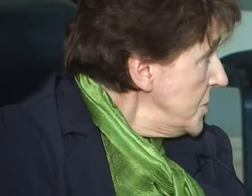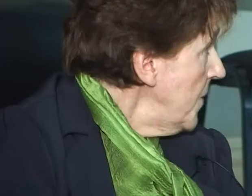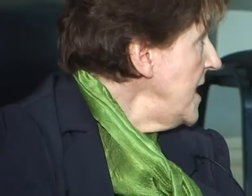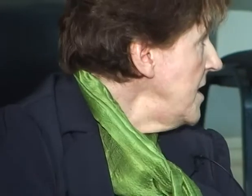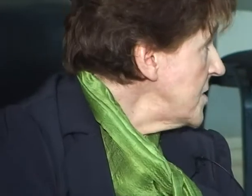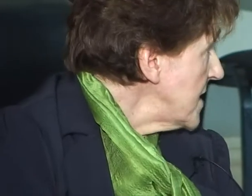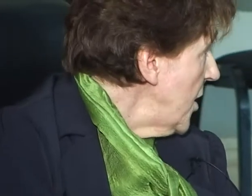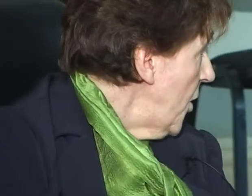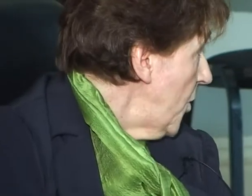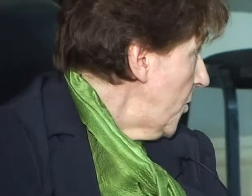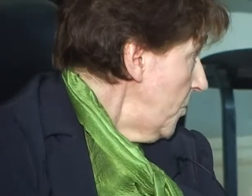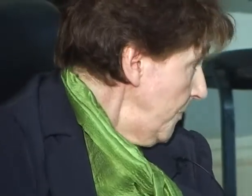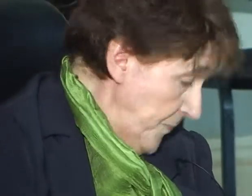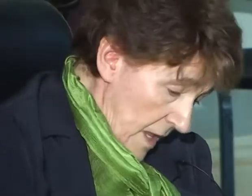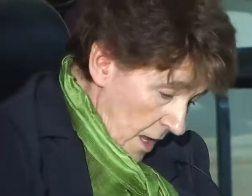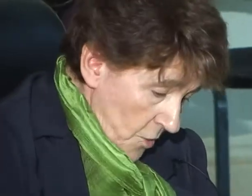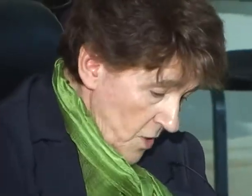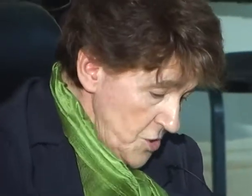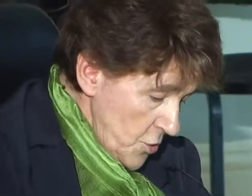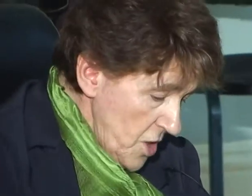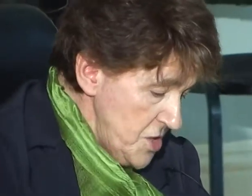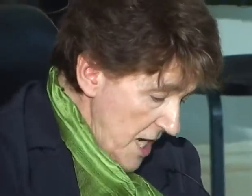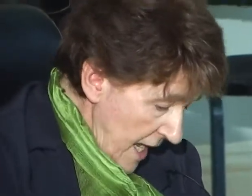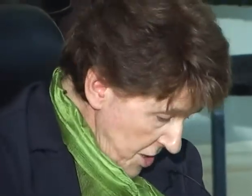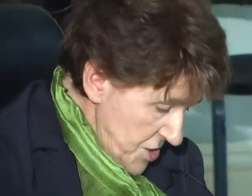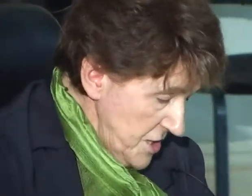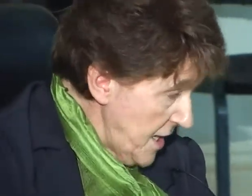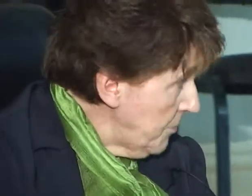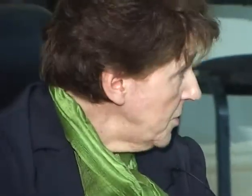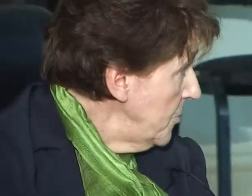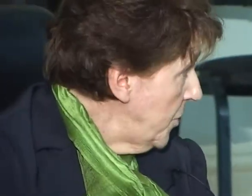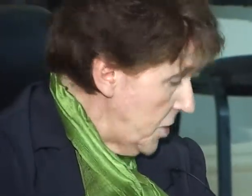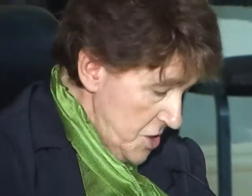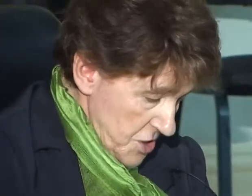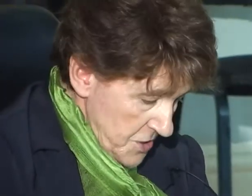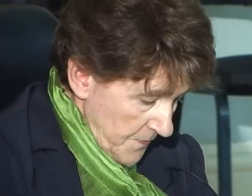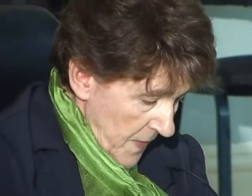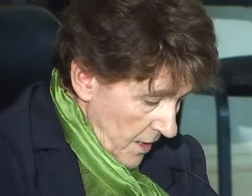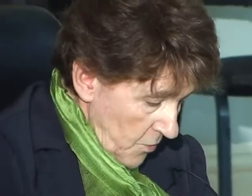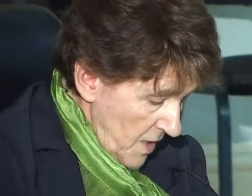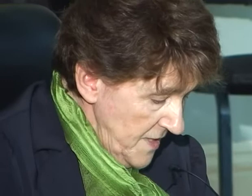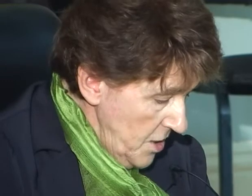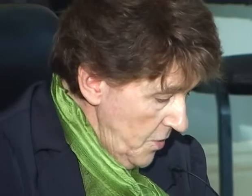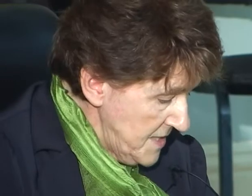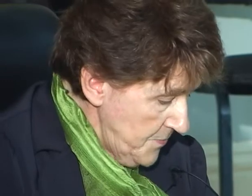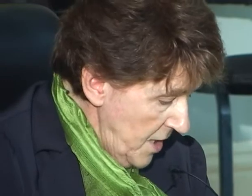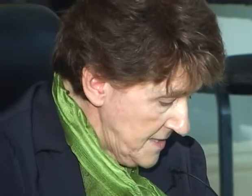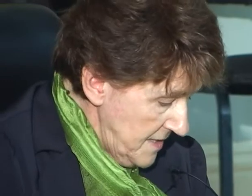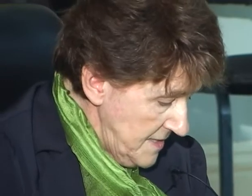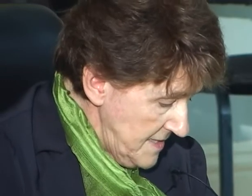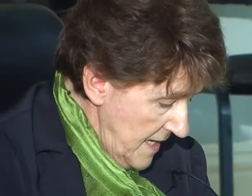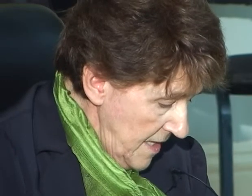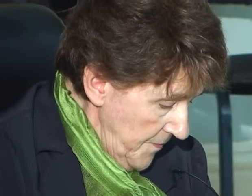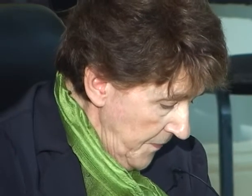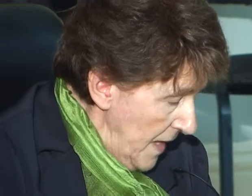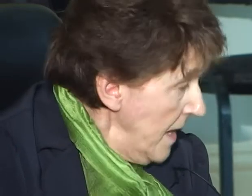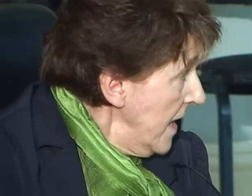Twenty years ago, when George H.W. Bush won the U.S. Presidency,